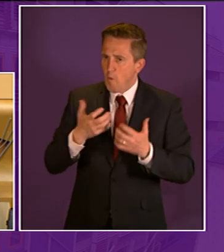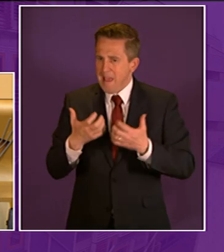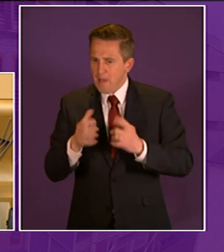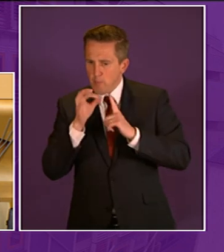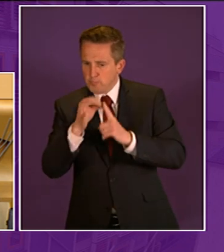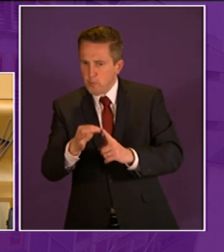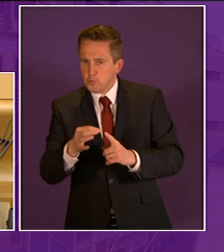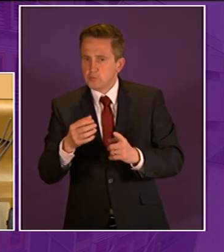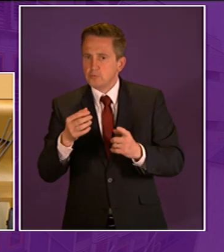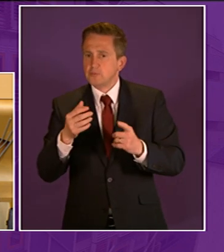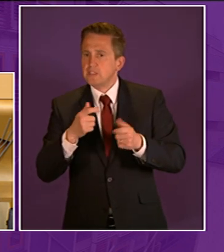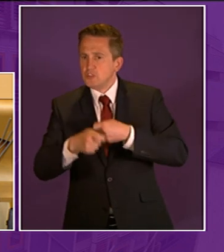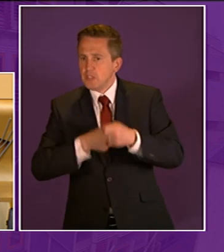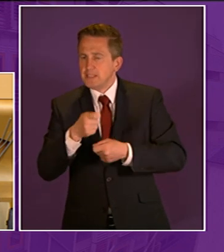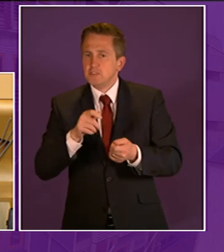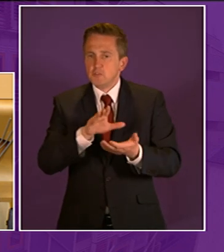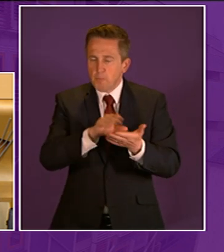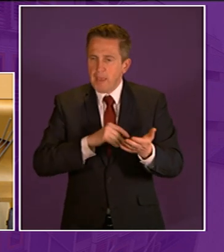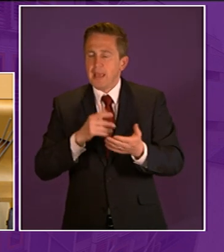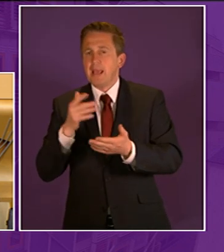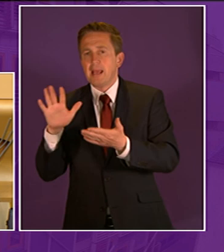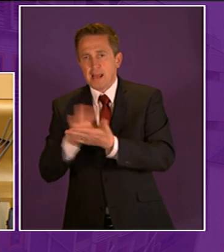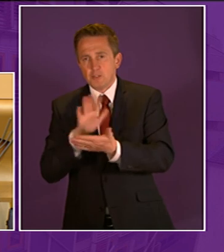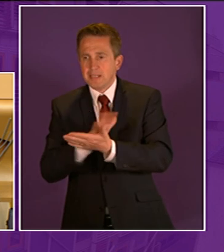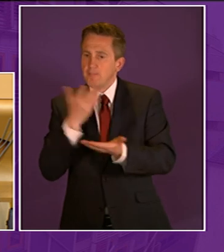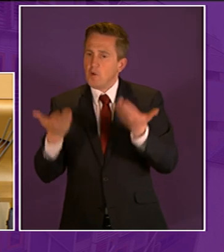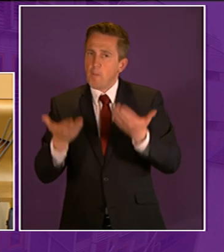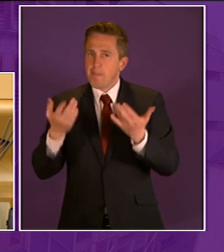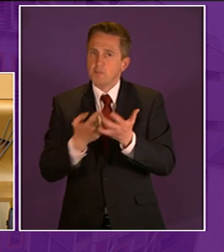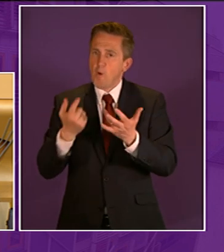the changes to annual leave that are sought by the EIS further education lecturers association compare to those for other roles in the public sector?